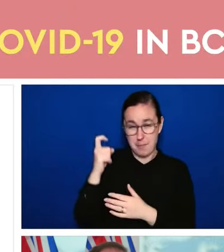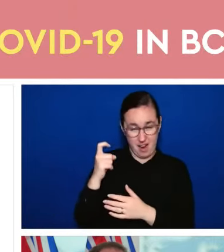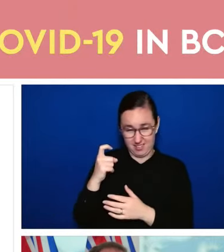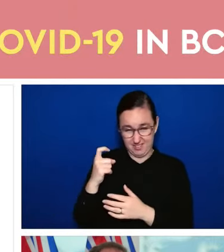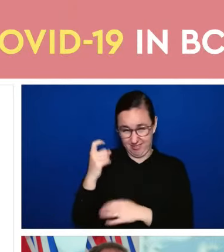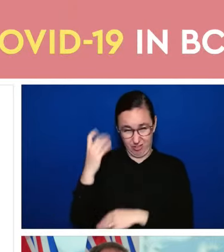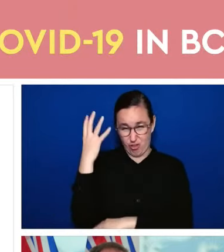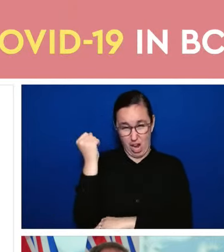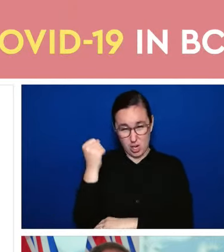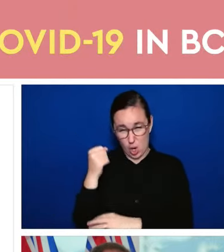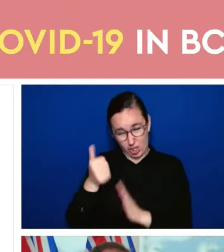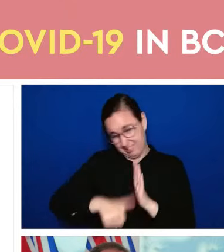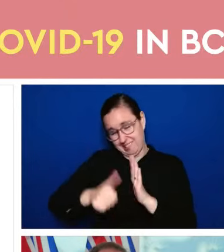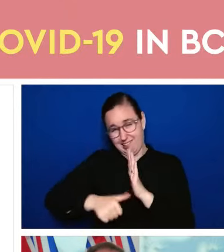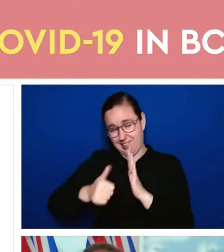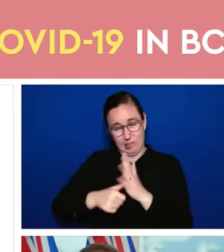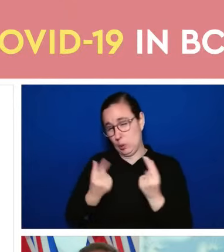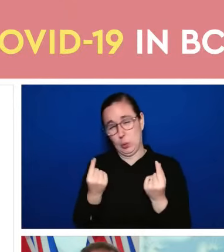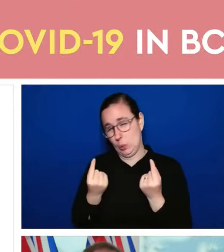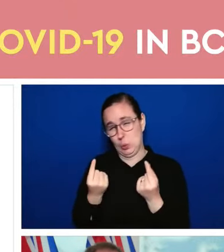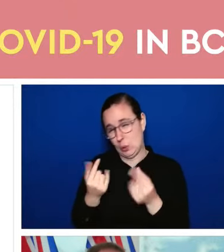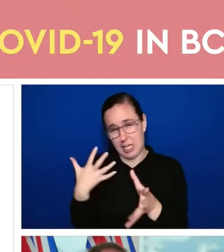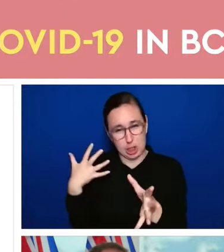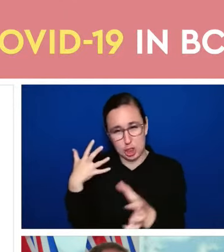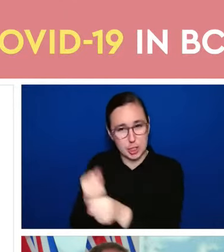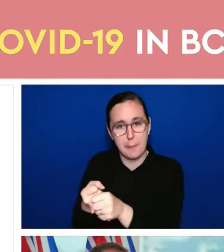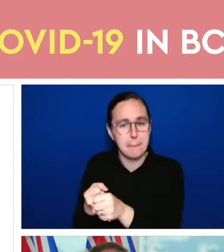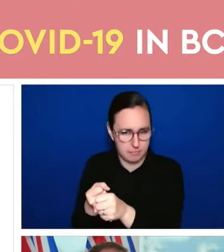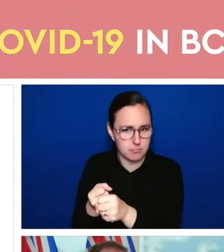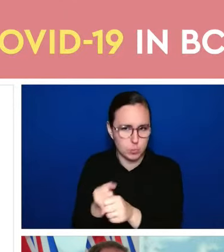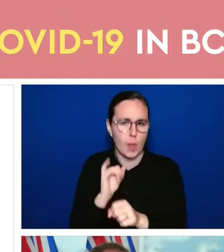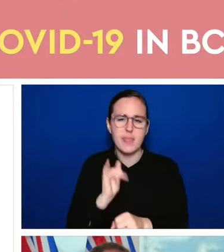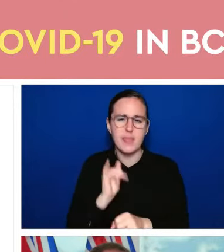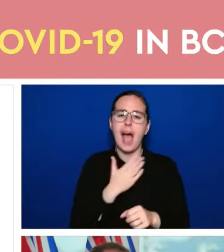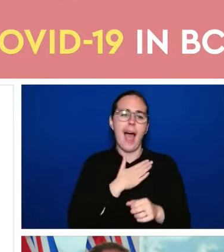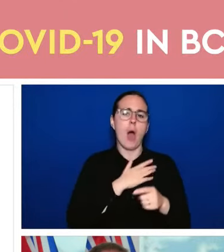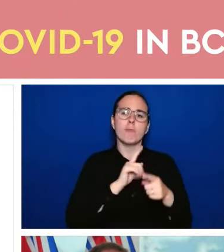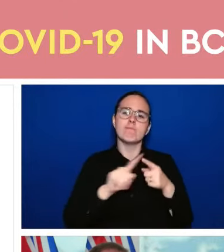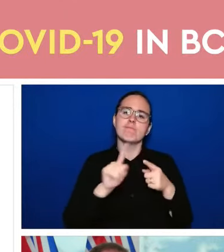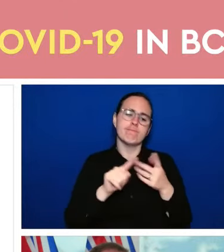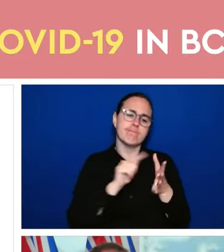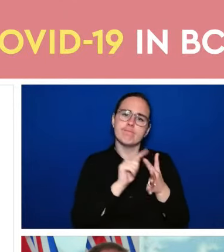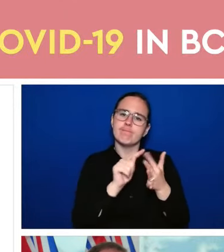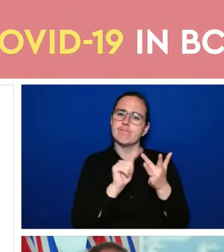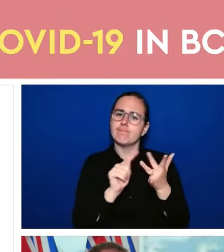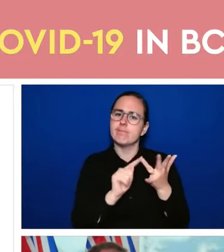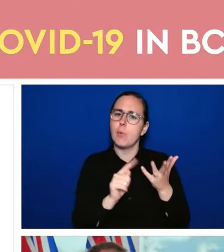of that work is being done and prepared for based on. The evidence that Dr Henry has